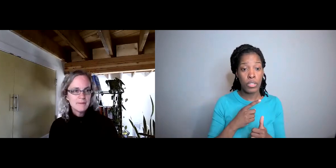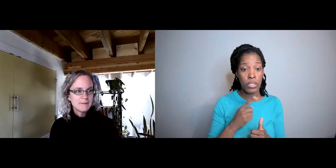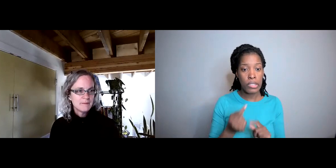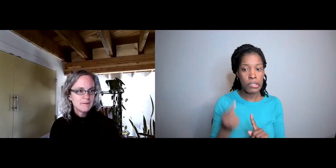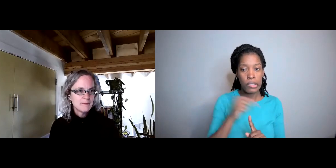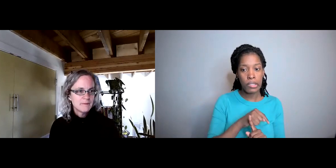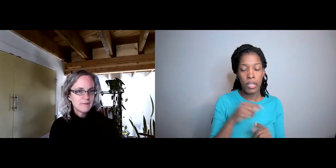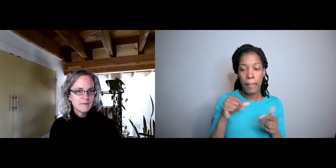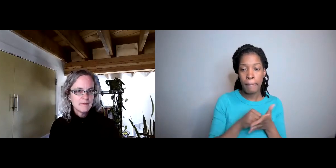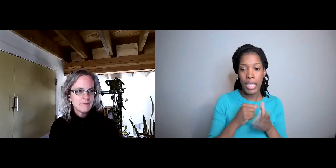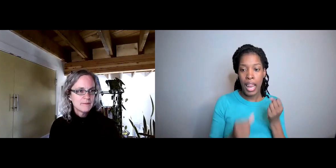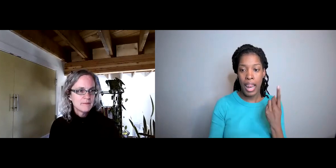Someone had asked, " Is a ticket to work representative the same as a benefits planner?